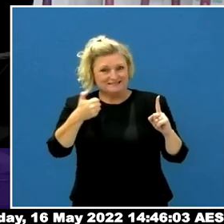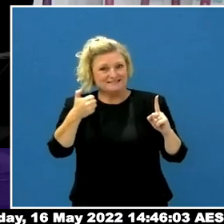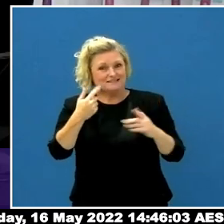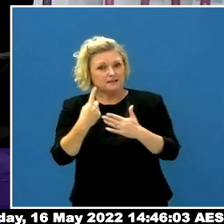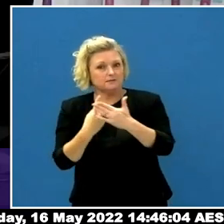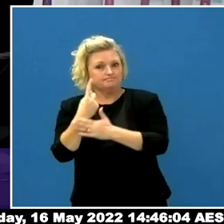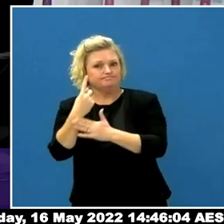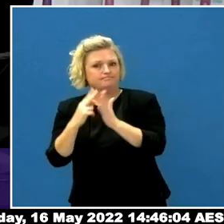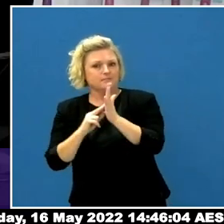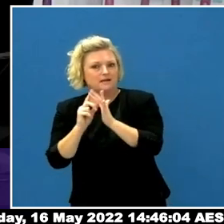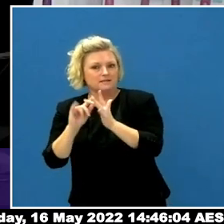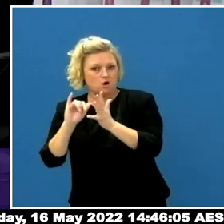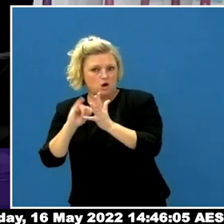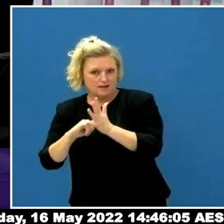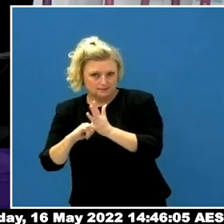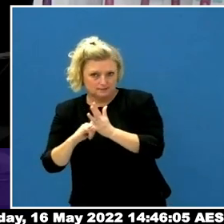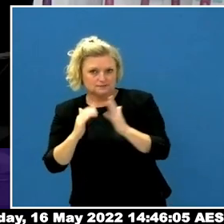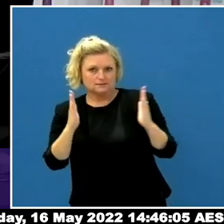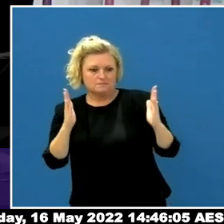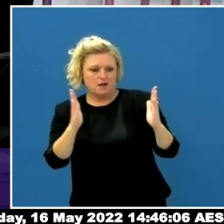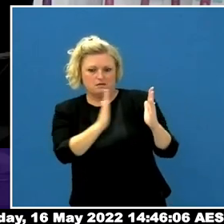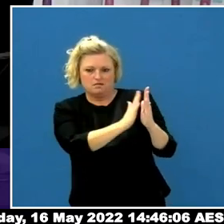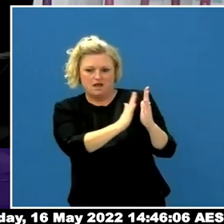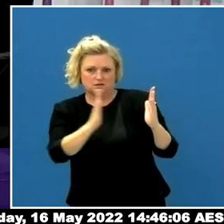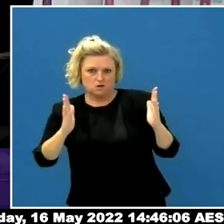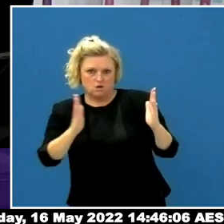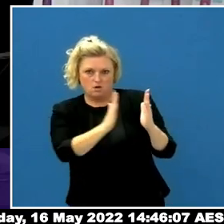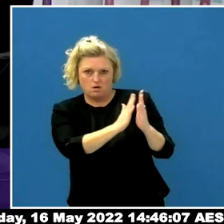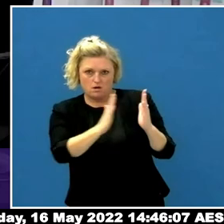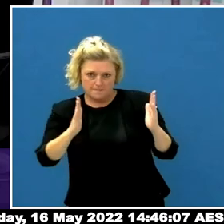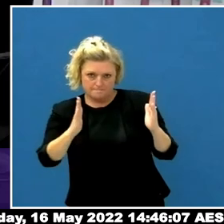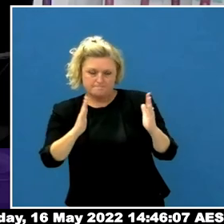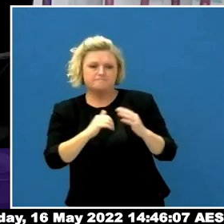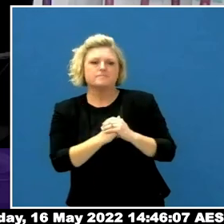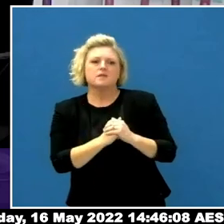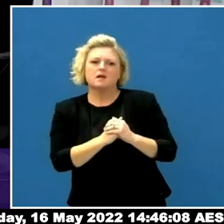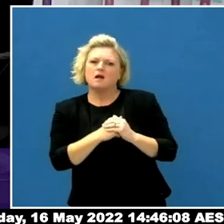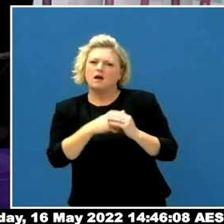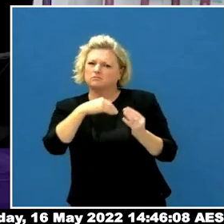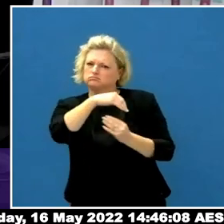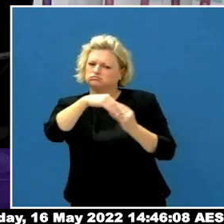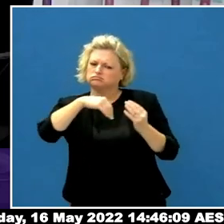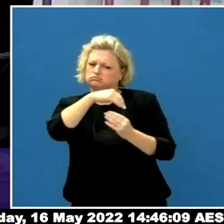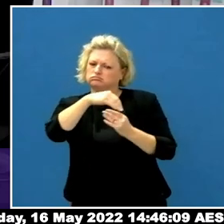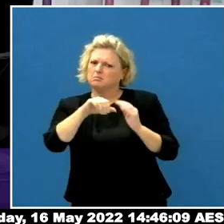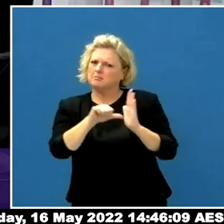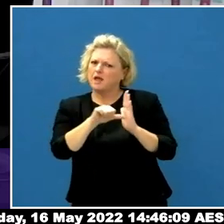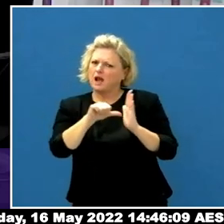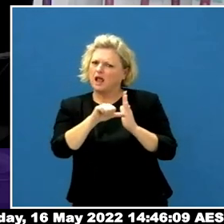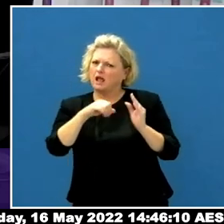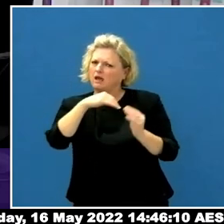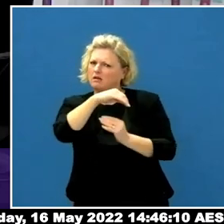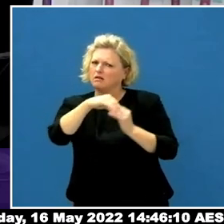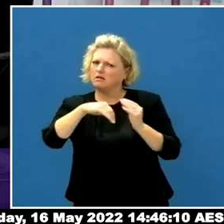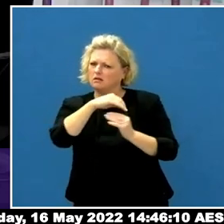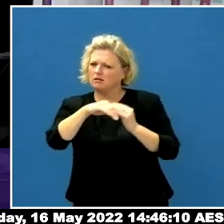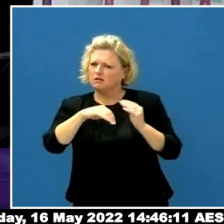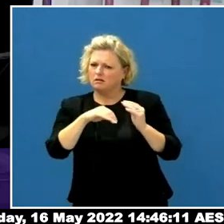least, what were the financial arrangements for Simon's program at the day care centre?